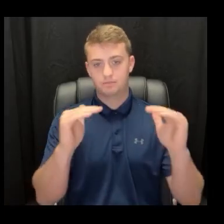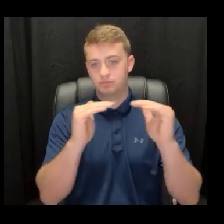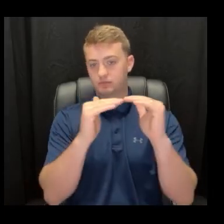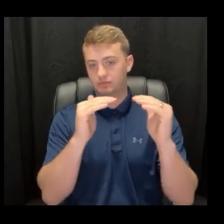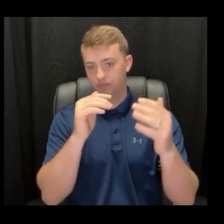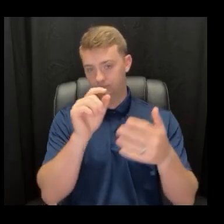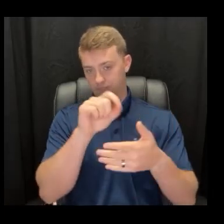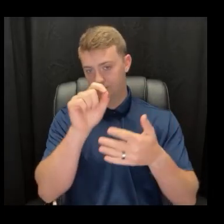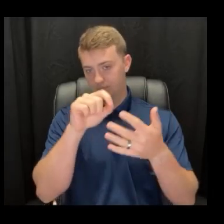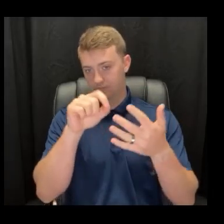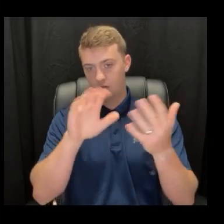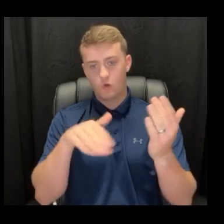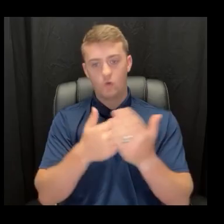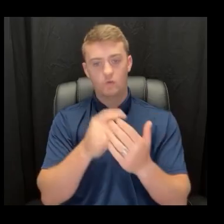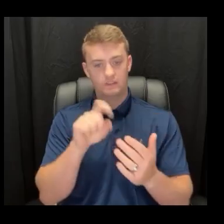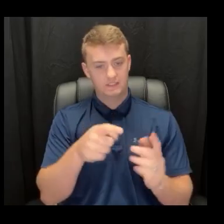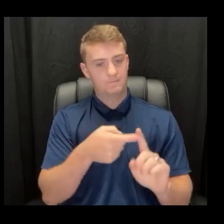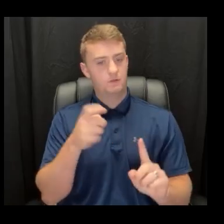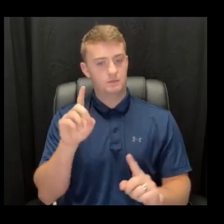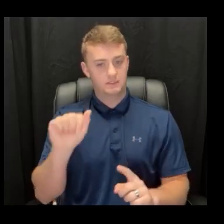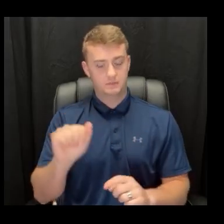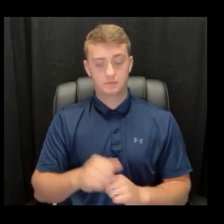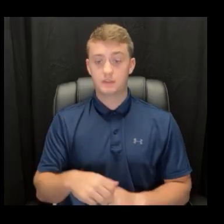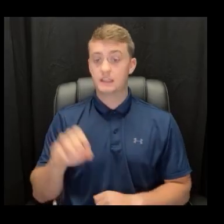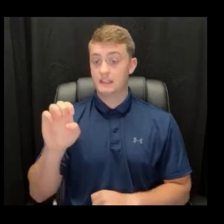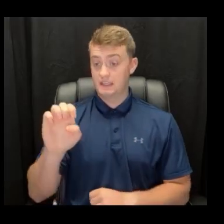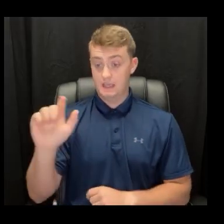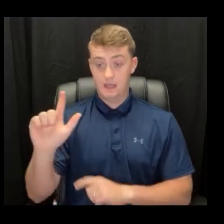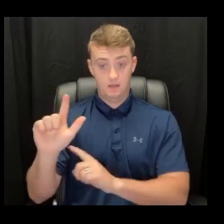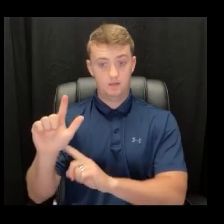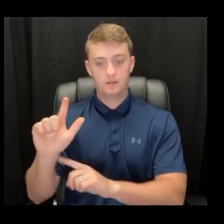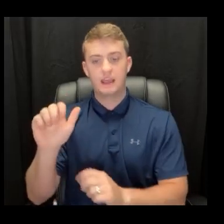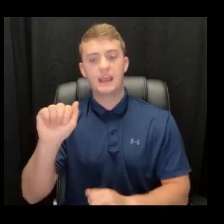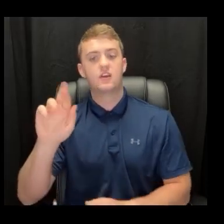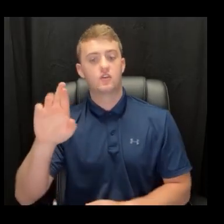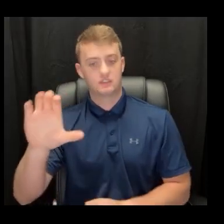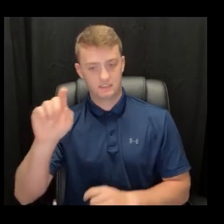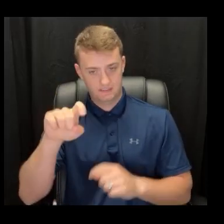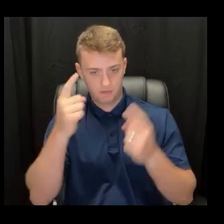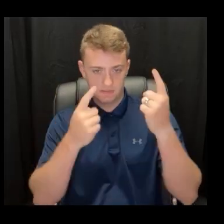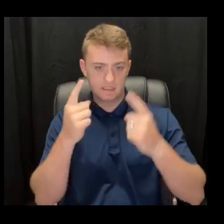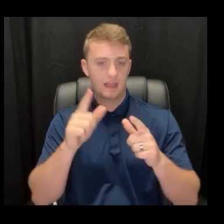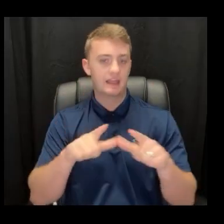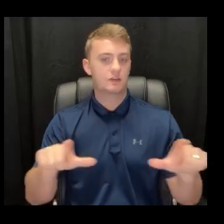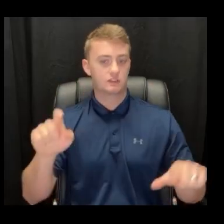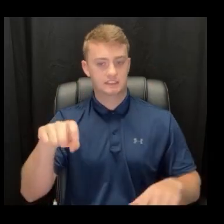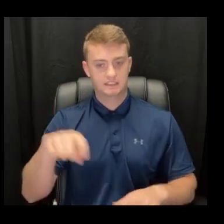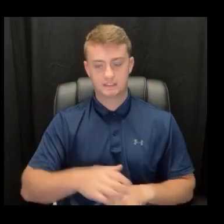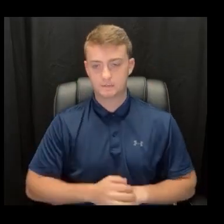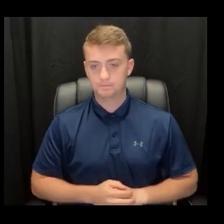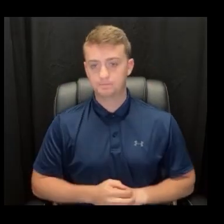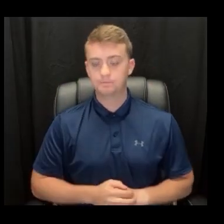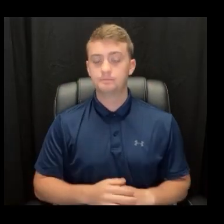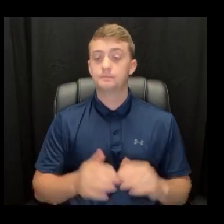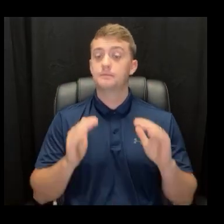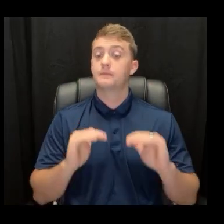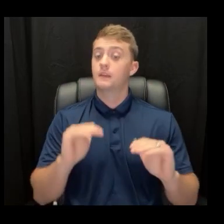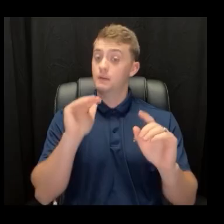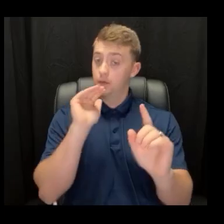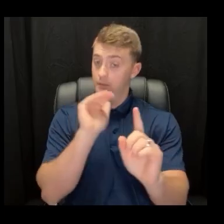stemming from the disability. For ELs, ARC should consider language needs. And just a reminder that